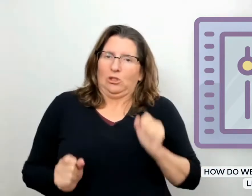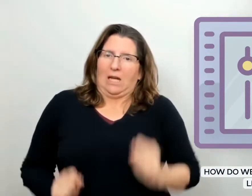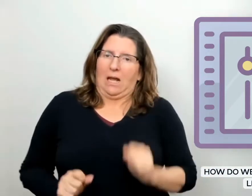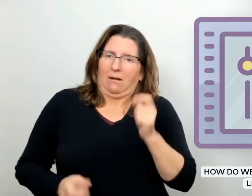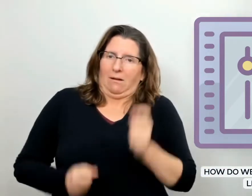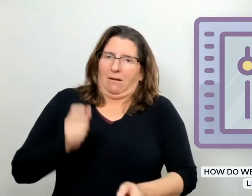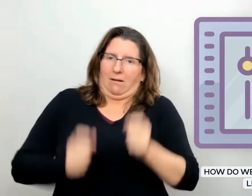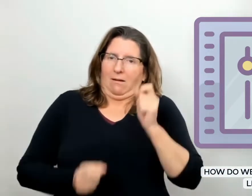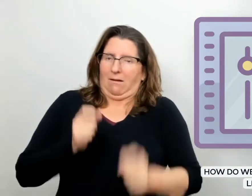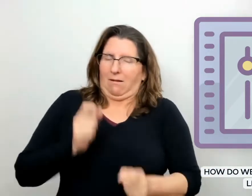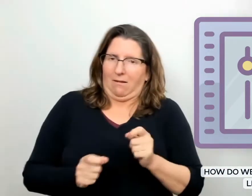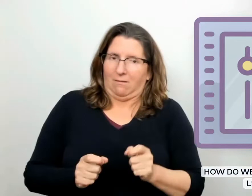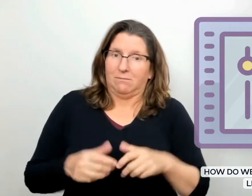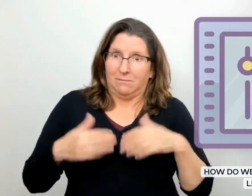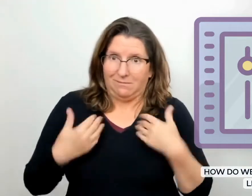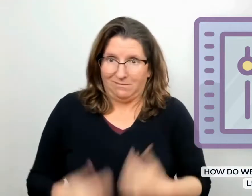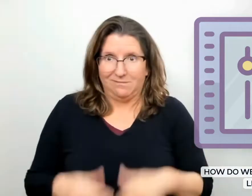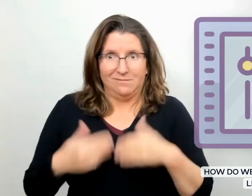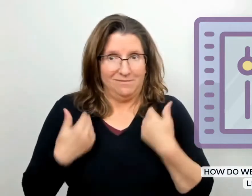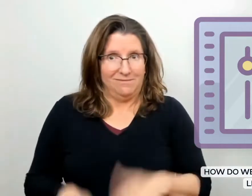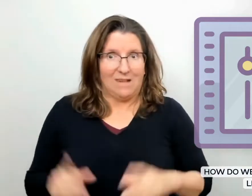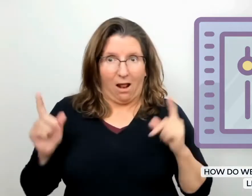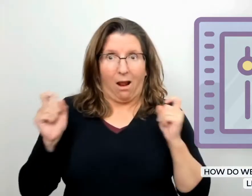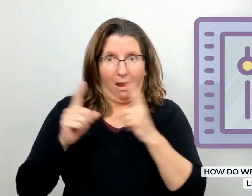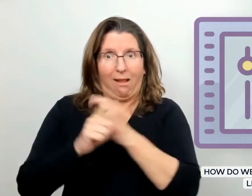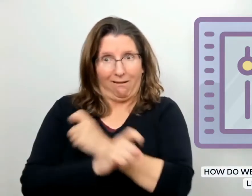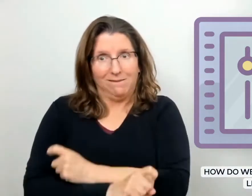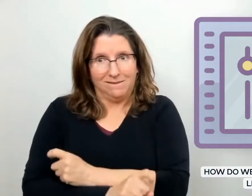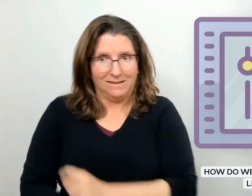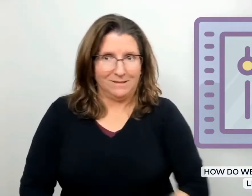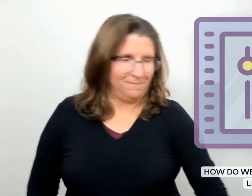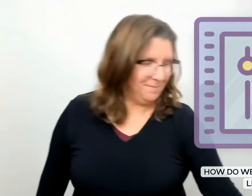in addition to the teachers decisions around adjustments. It's complicated!